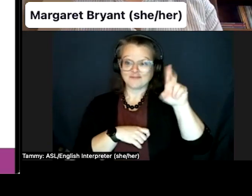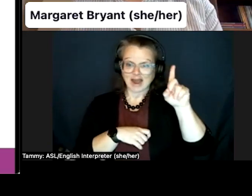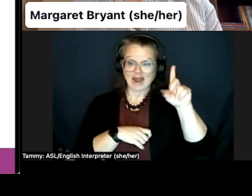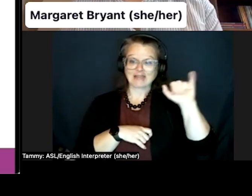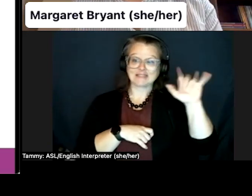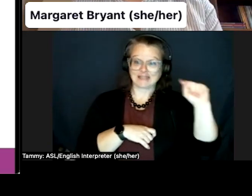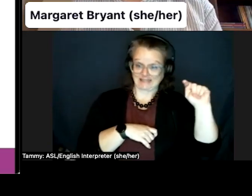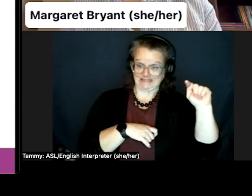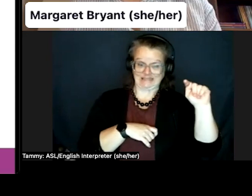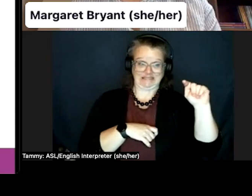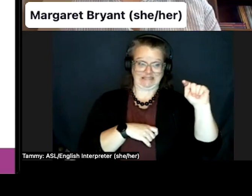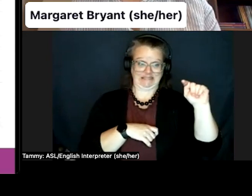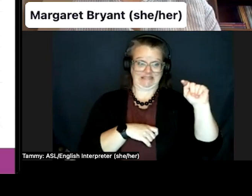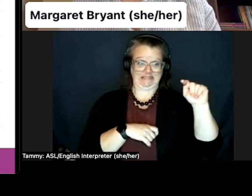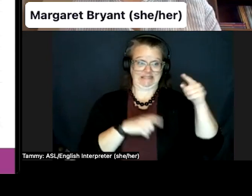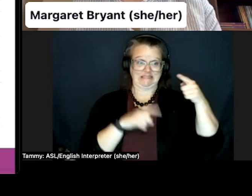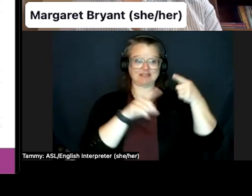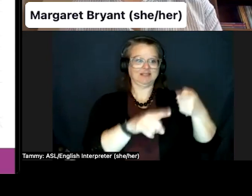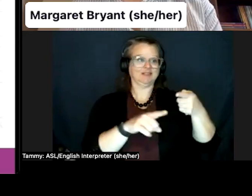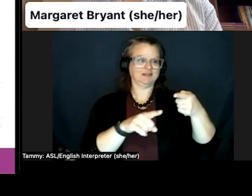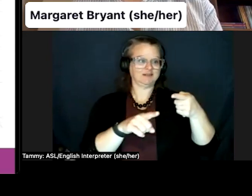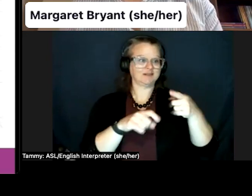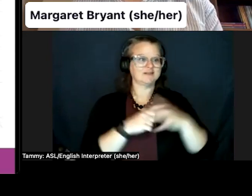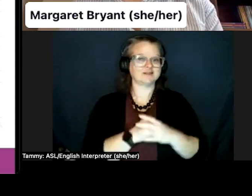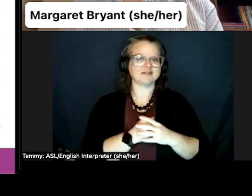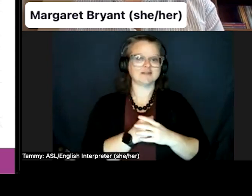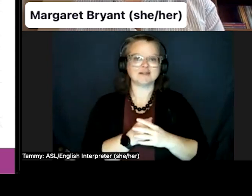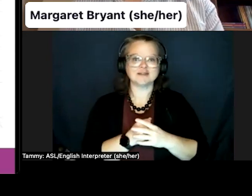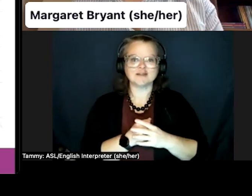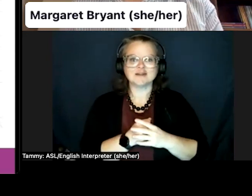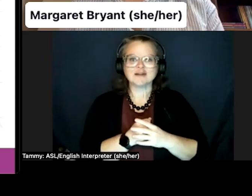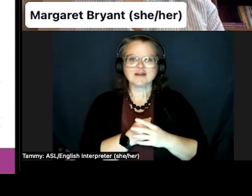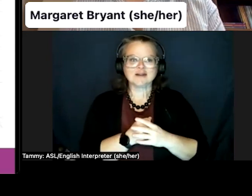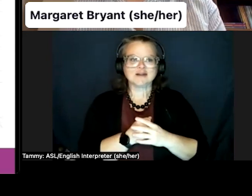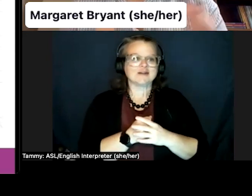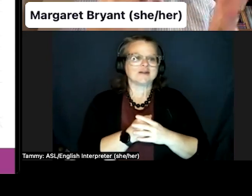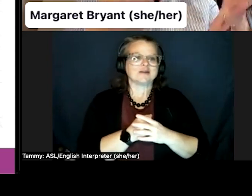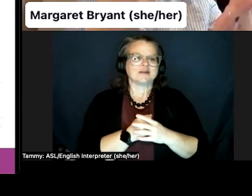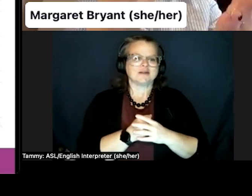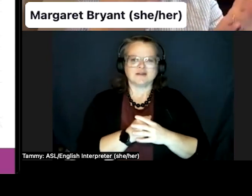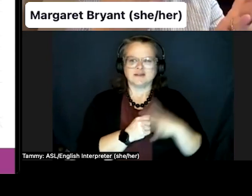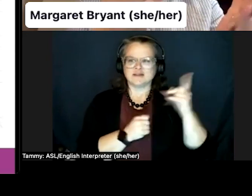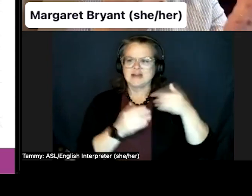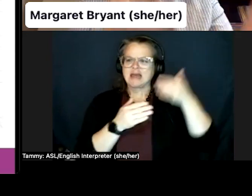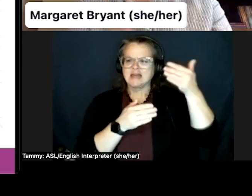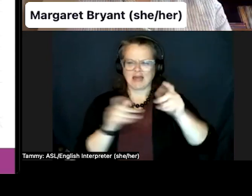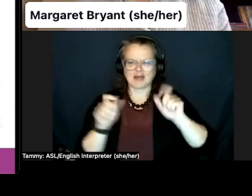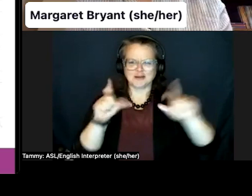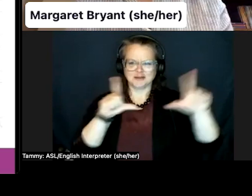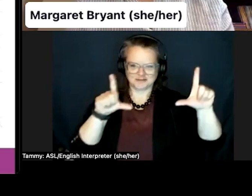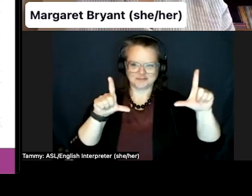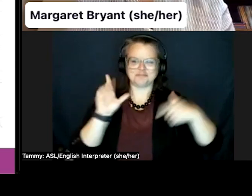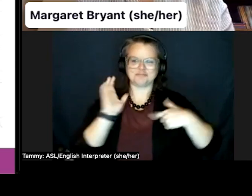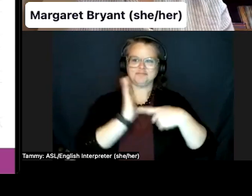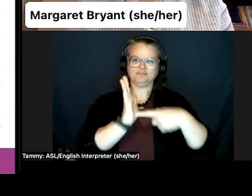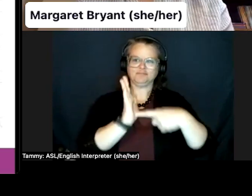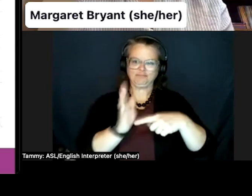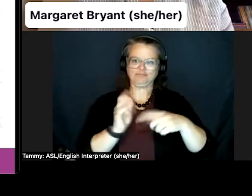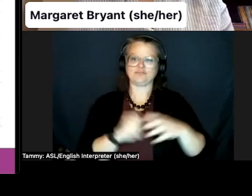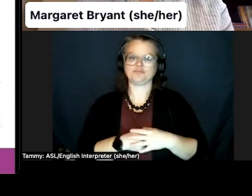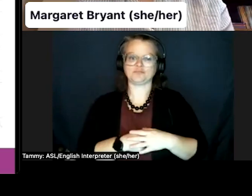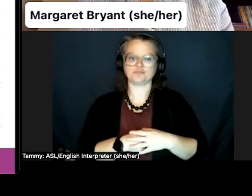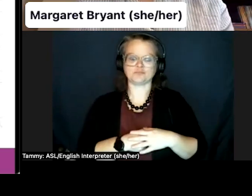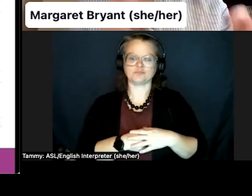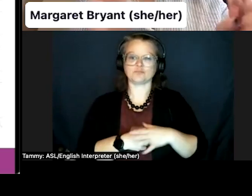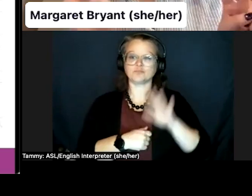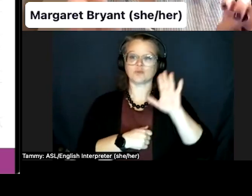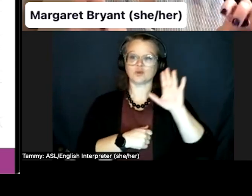just move on one? I think I have a tiny picture. So by adding all of your colleagues to view their